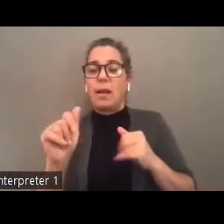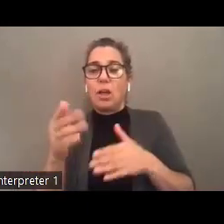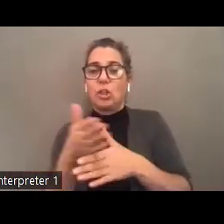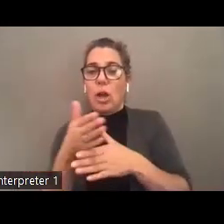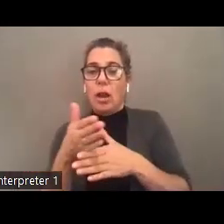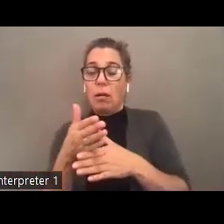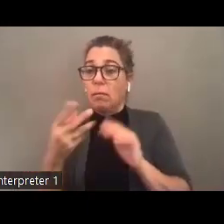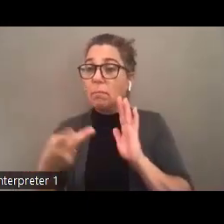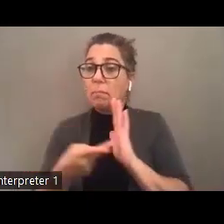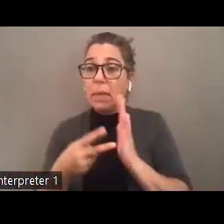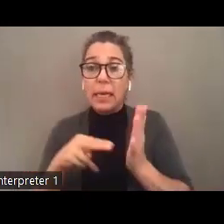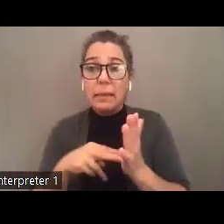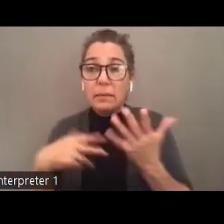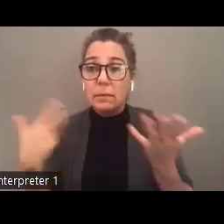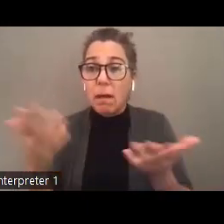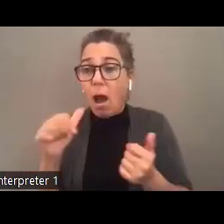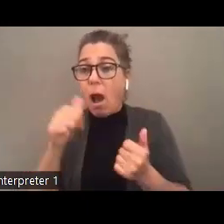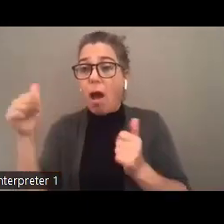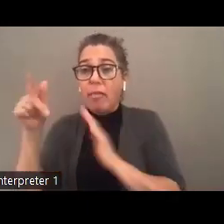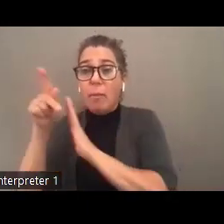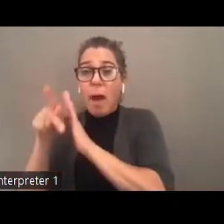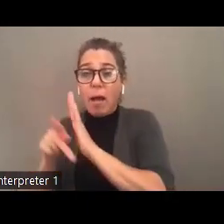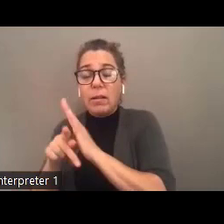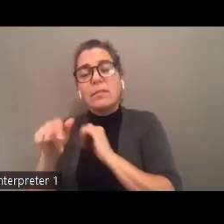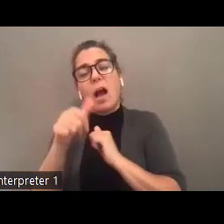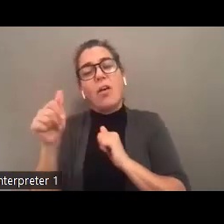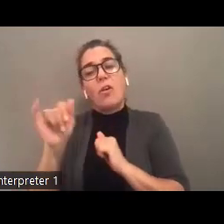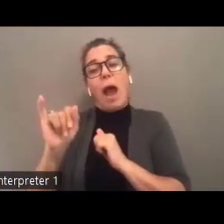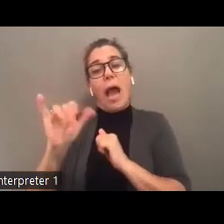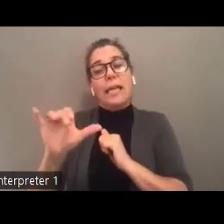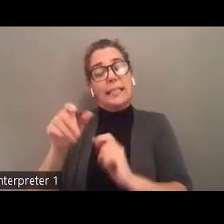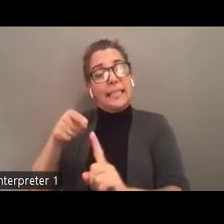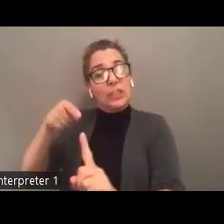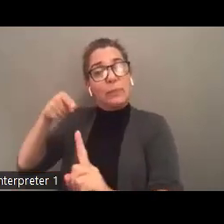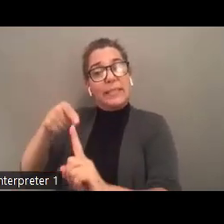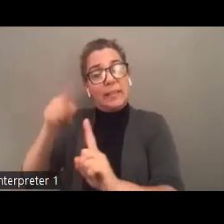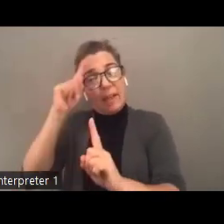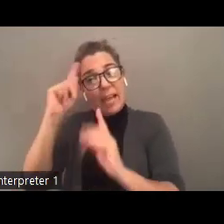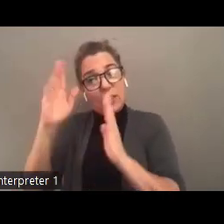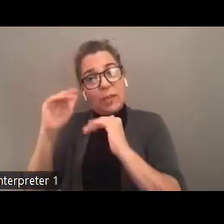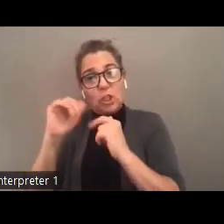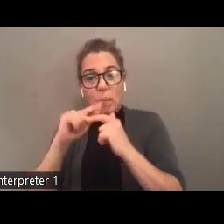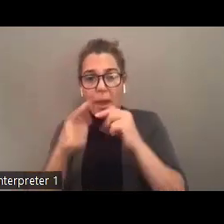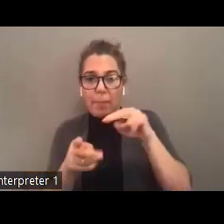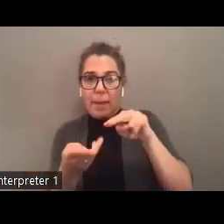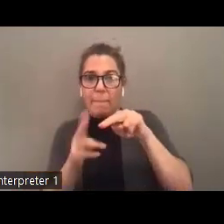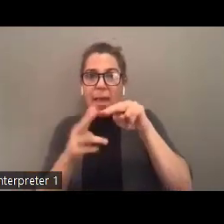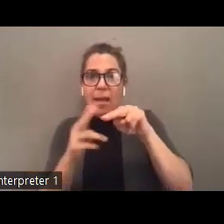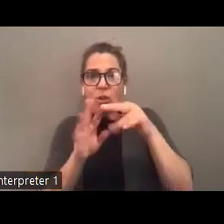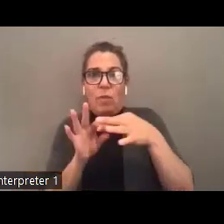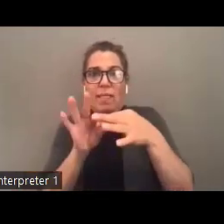This means that other policies or IC specific expectations may build upon this requirement,